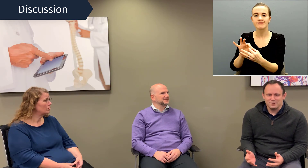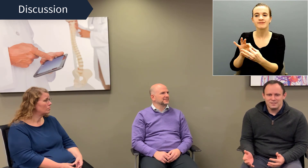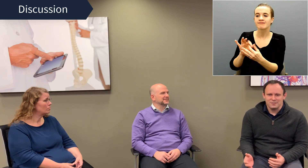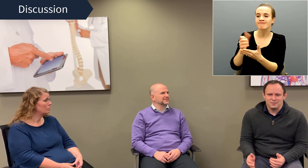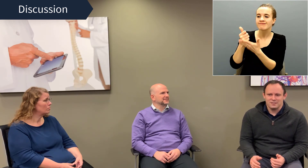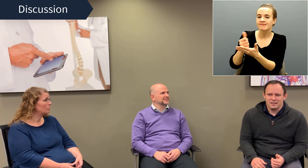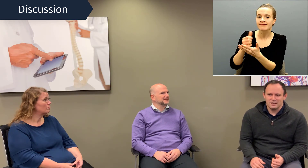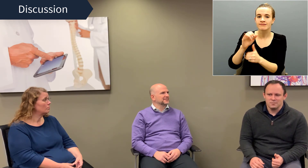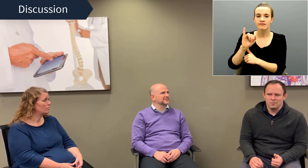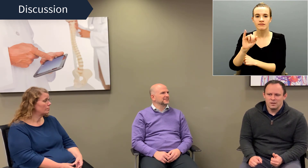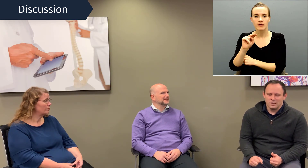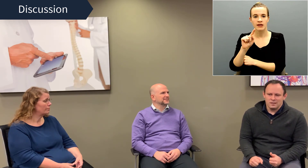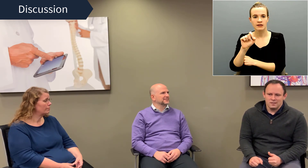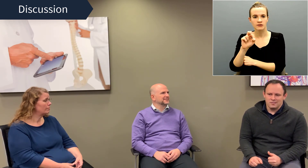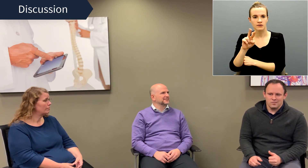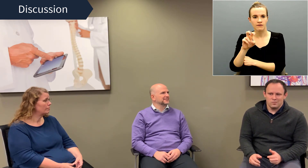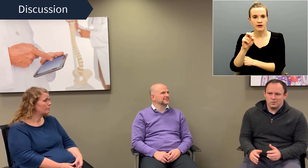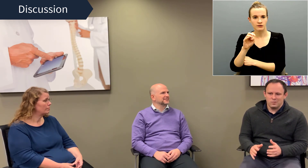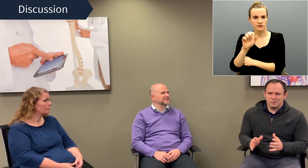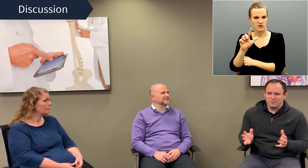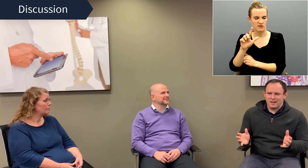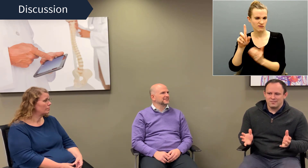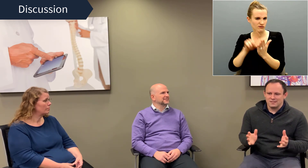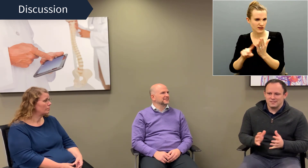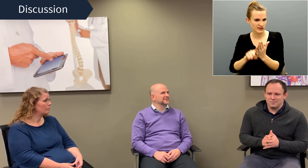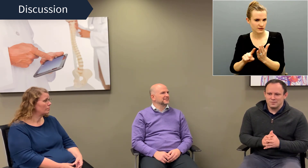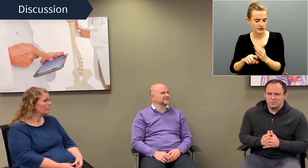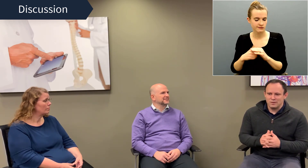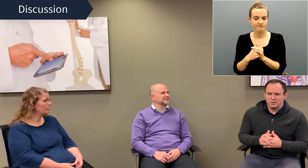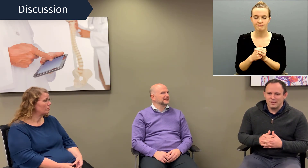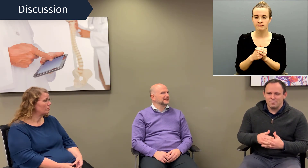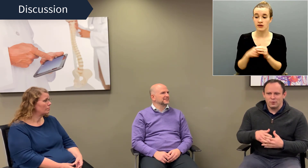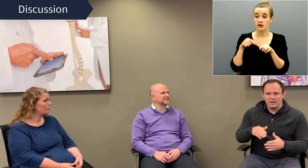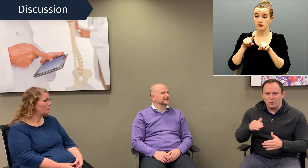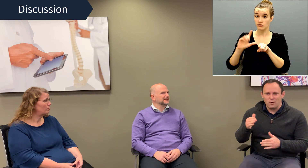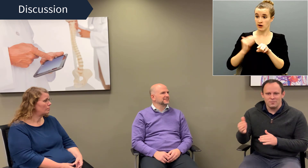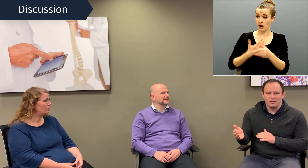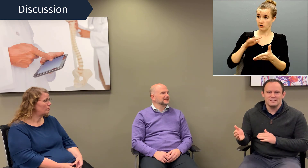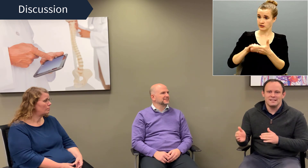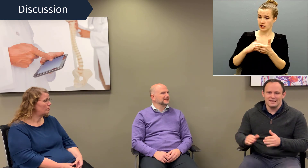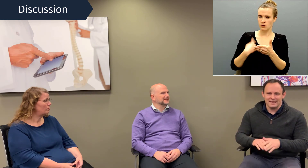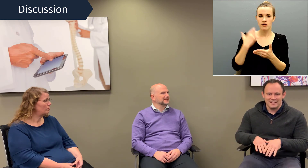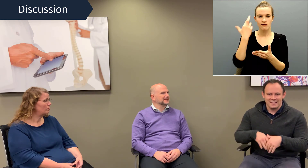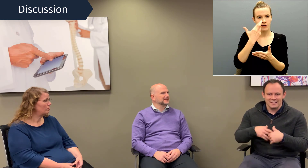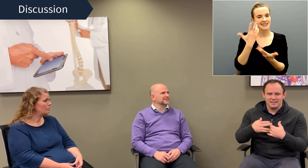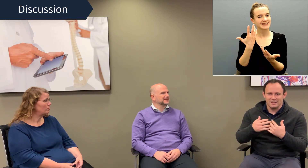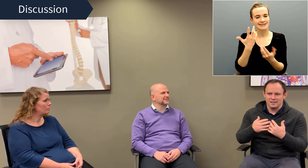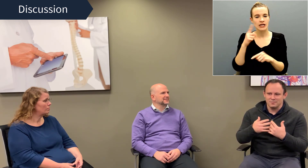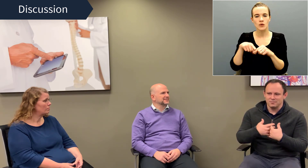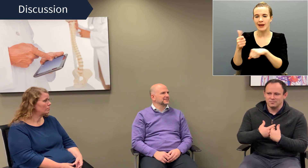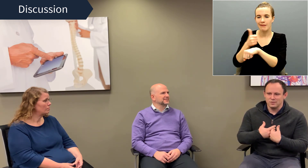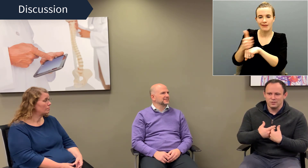research. What we found is, you can't point at one person in the clinic, you